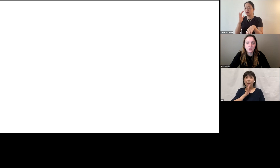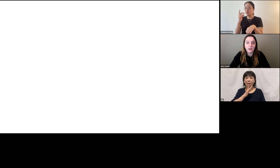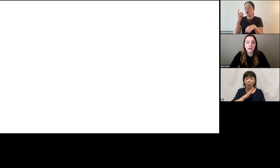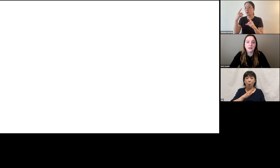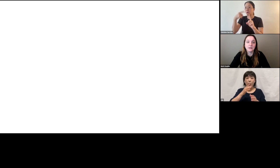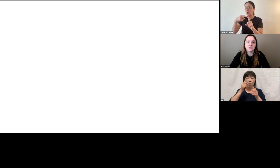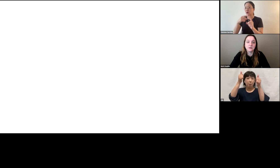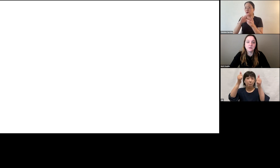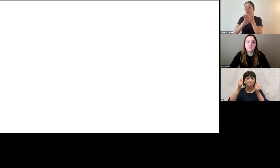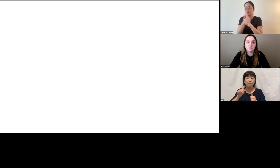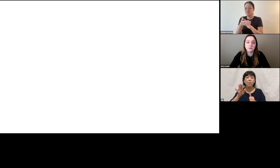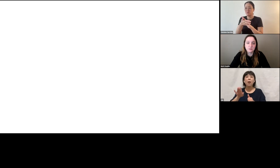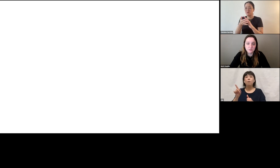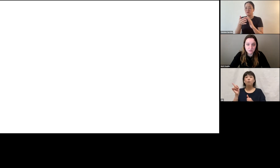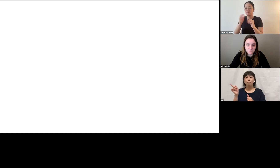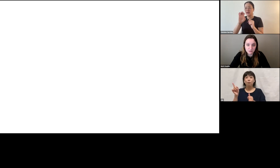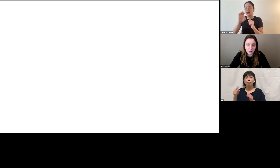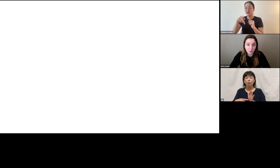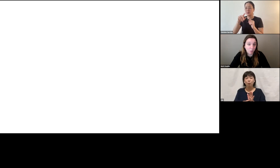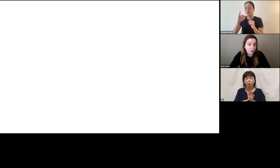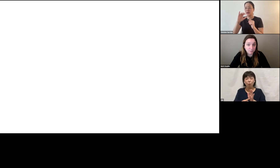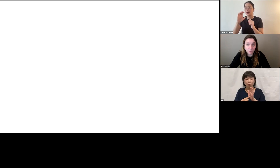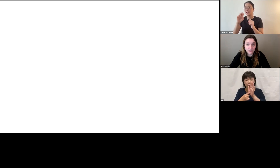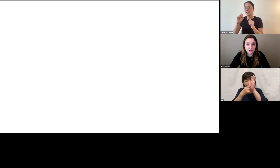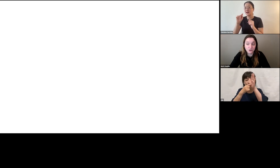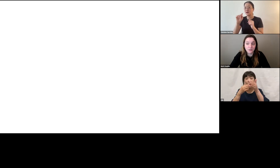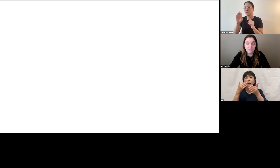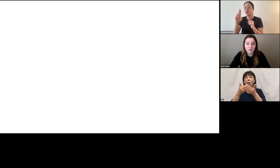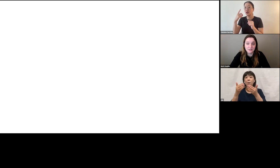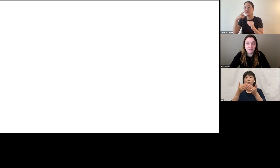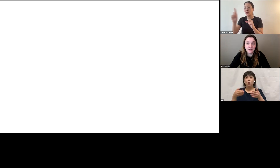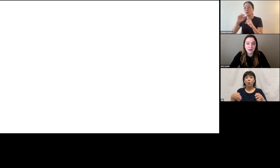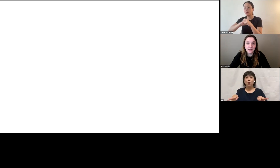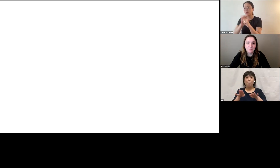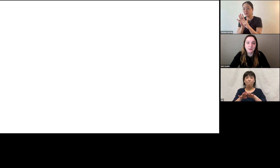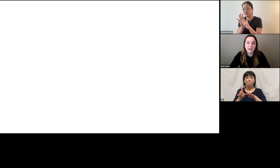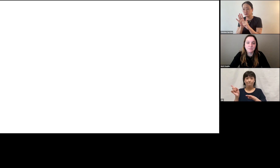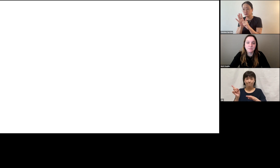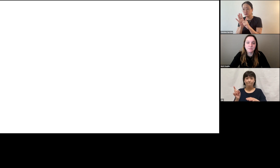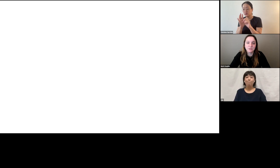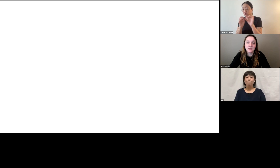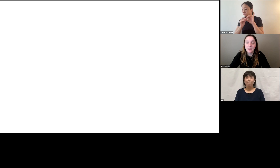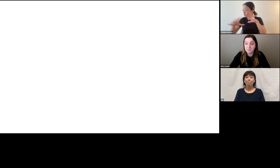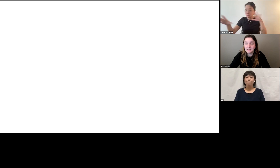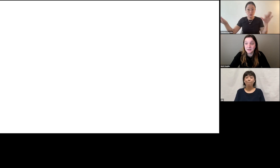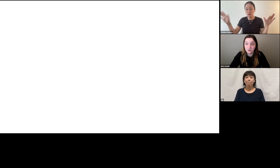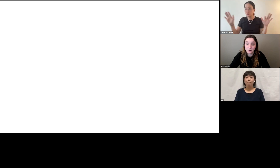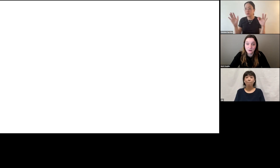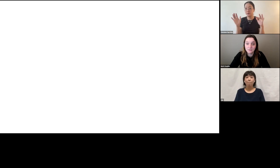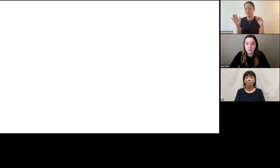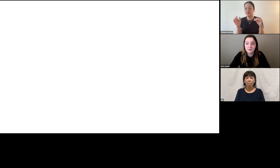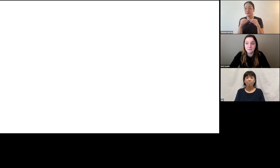And at one point during the pandemic, it became the epicenter of the pandemic.